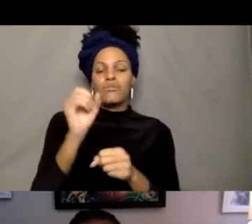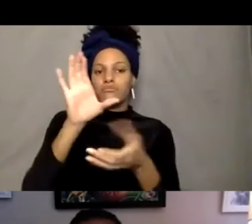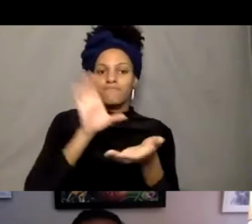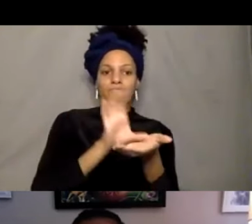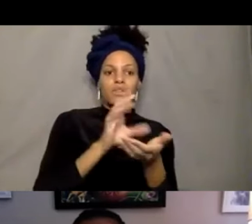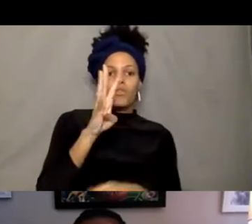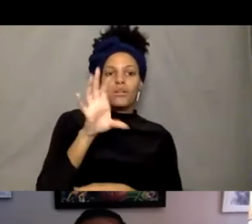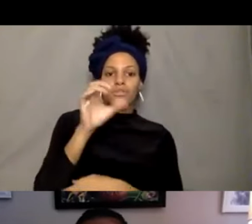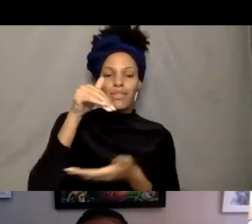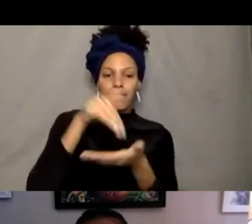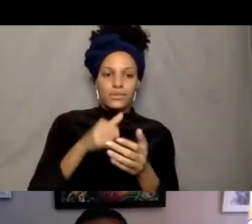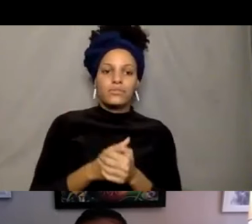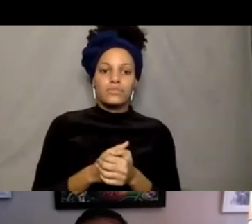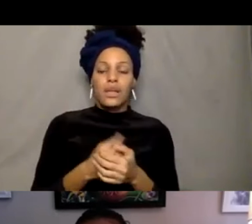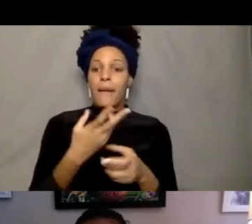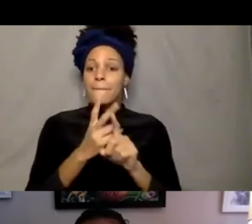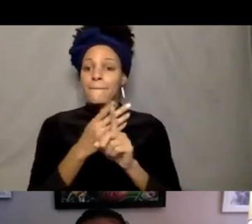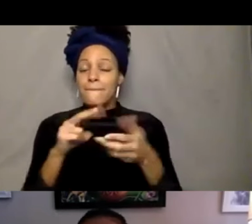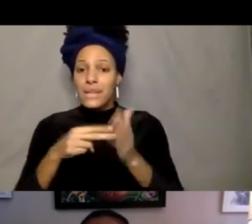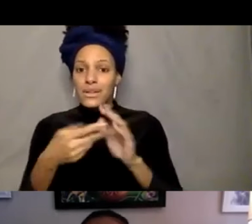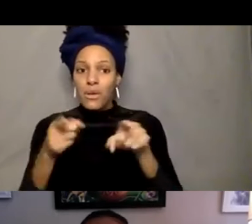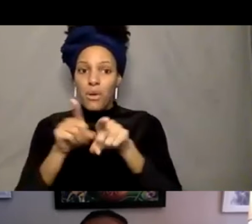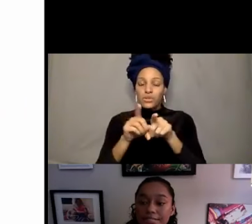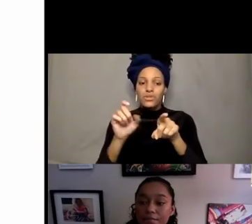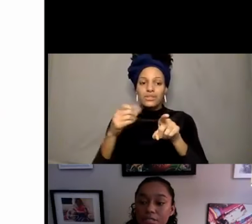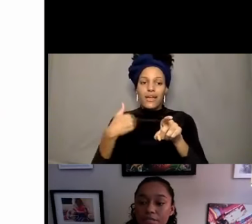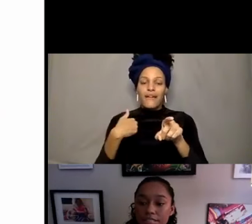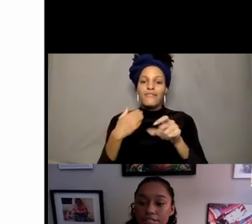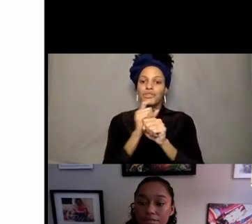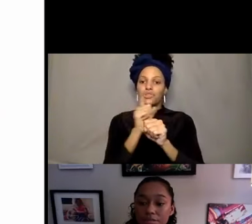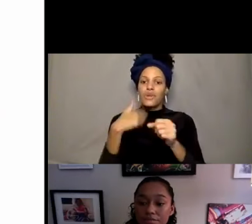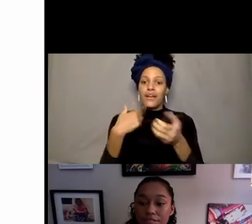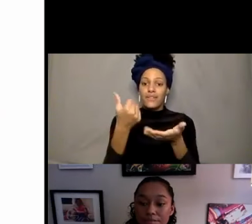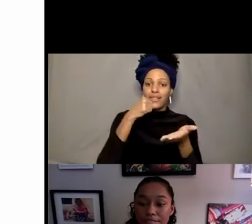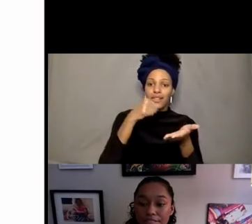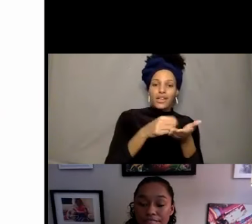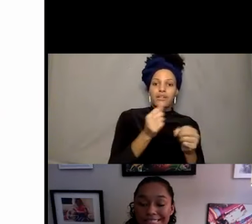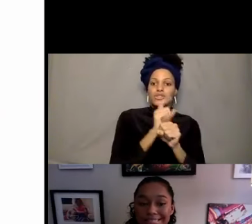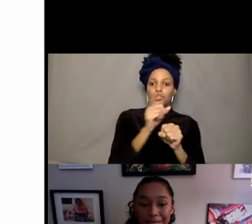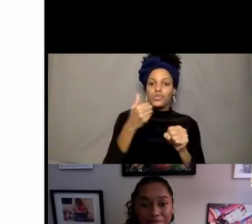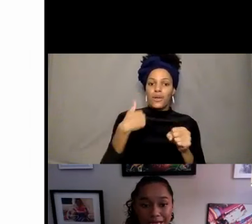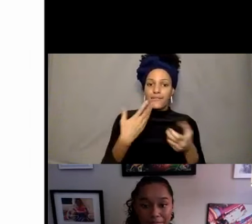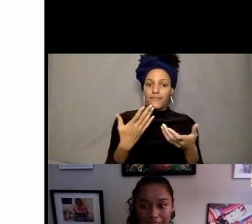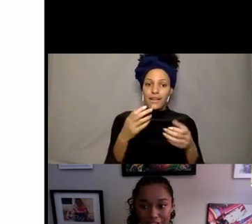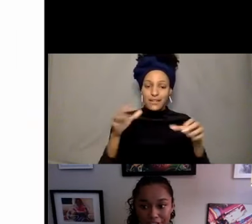to confirm that your organization/group has an active working relationship with the fiscal sponsor at the time of the application.